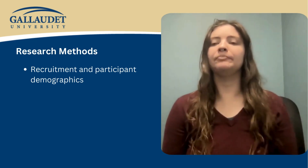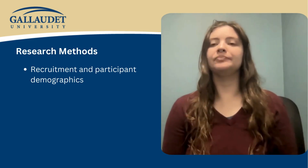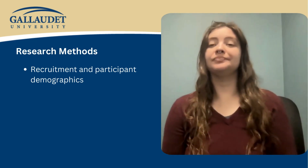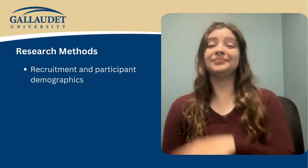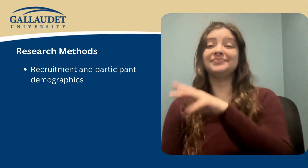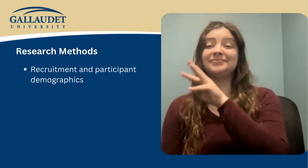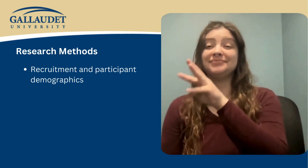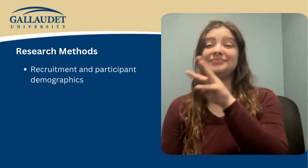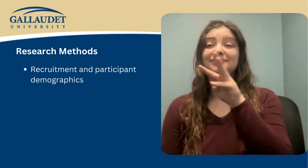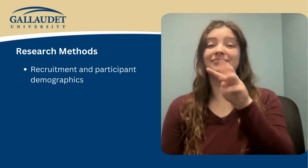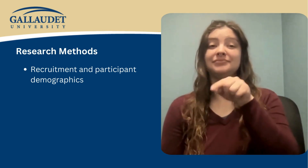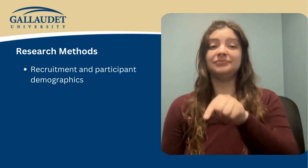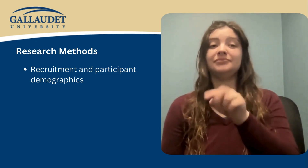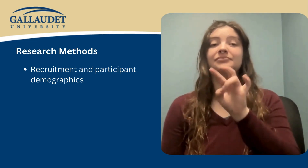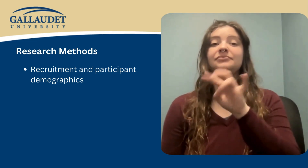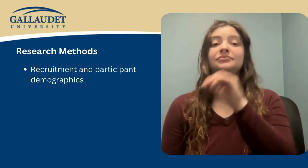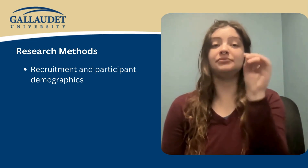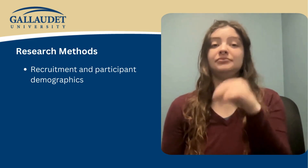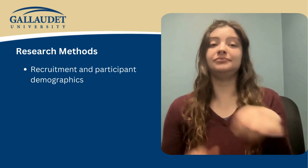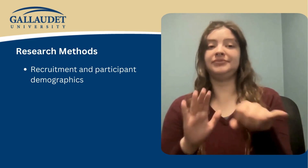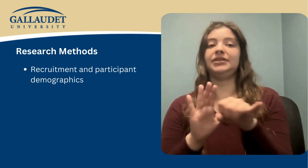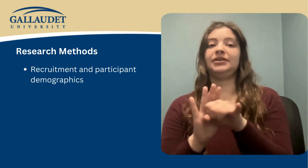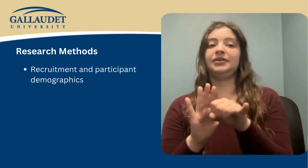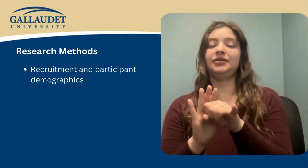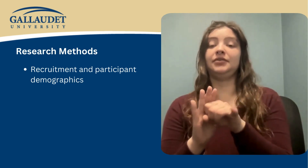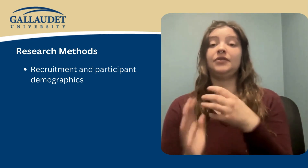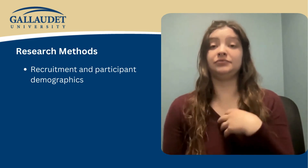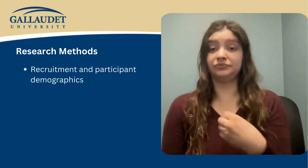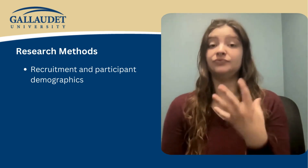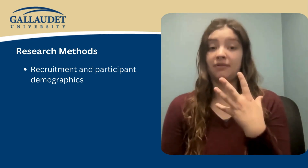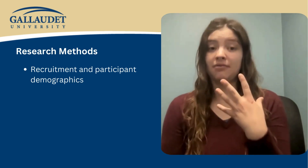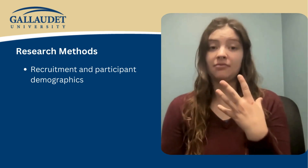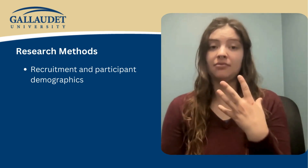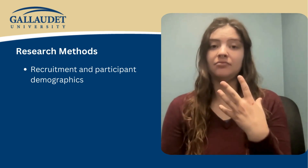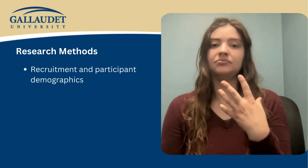66.7% of our participants identified as white,